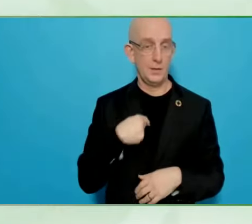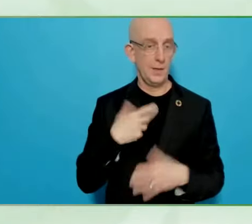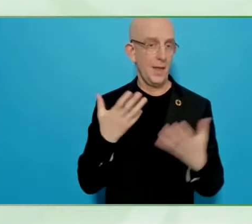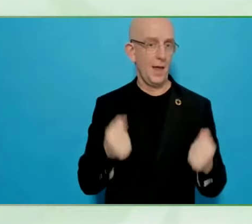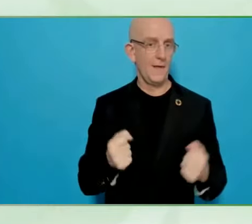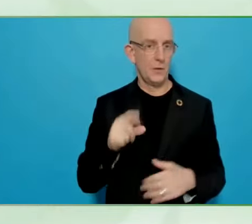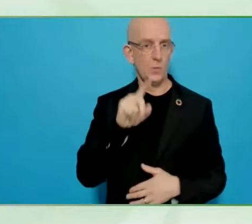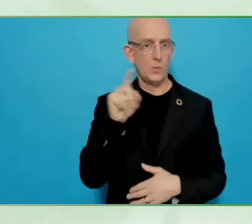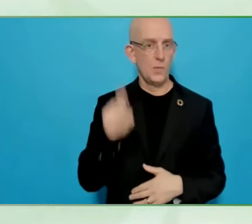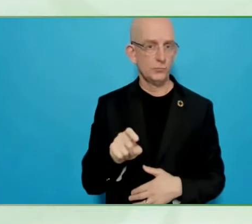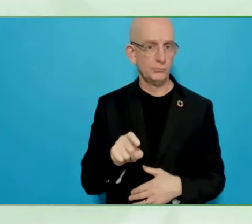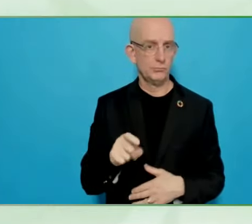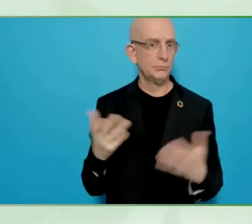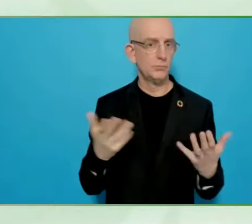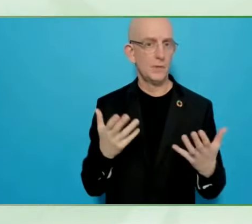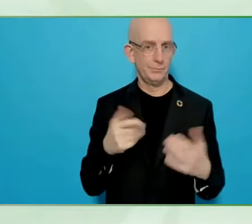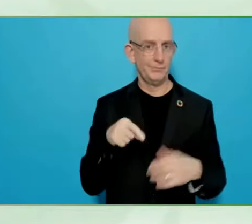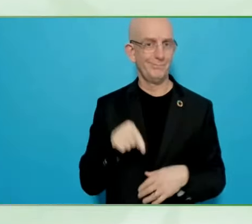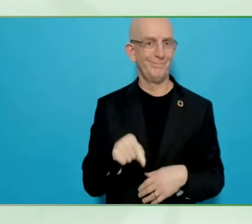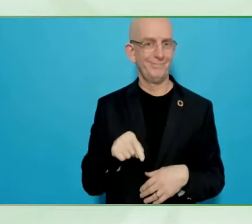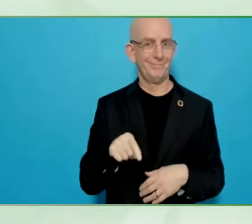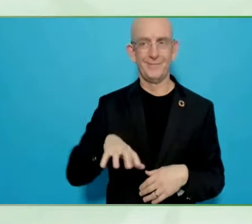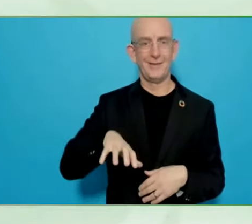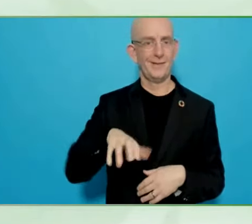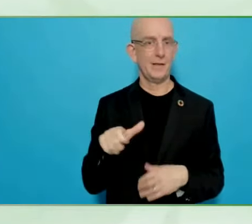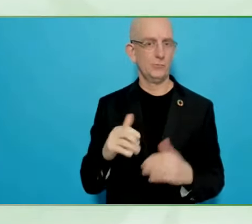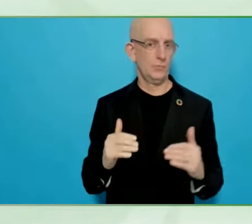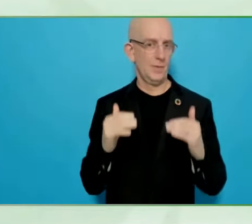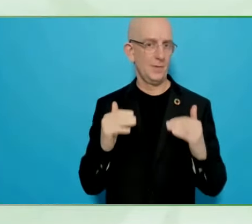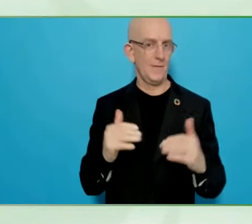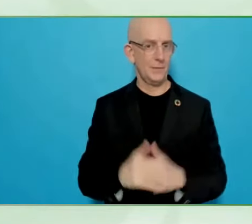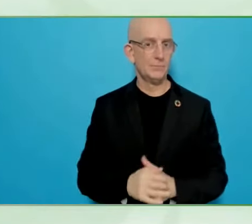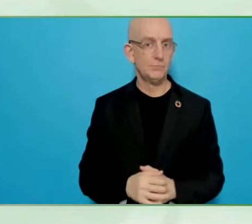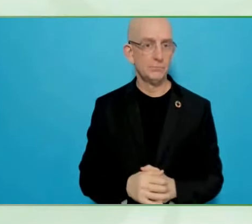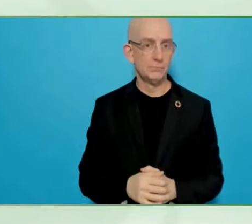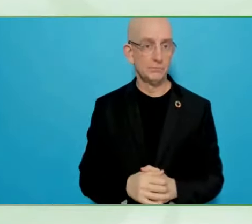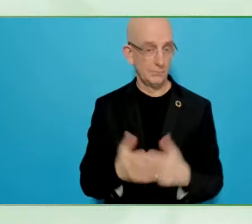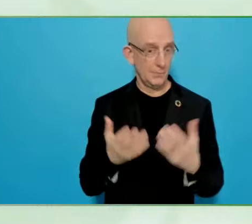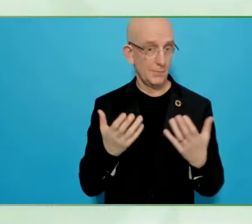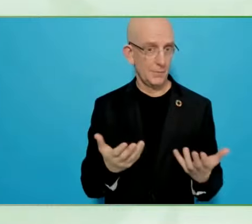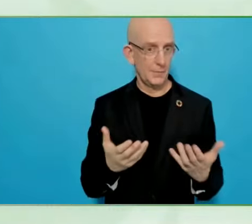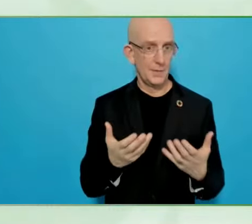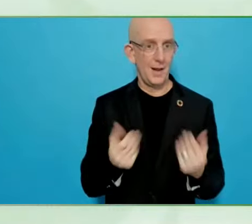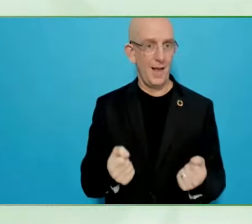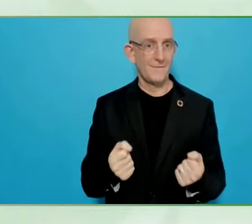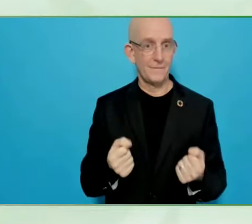that we can address on a national level if we want to participate as